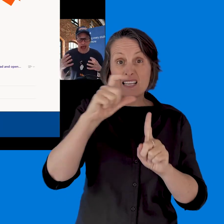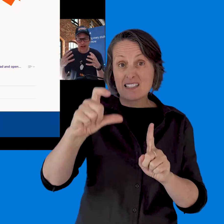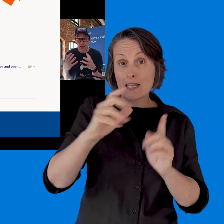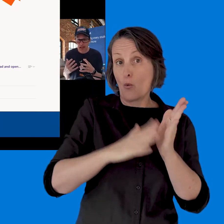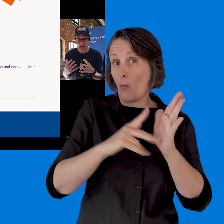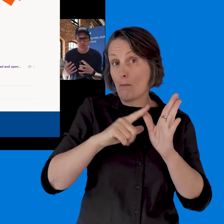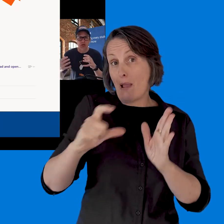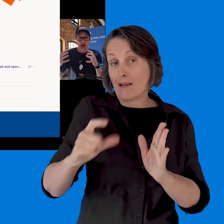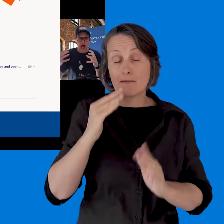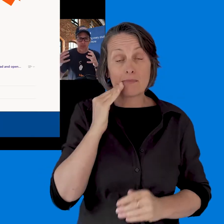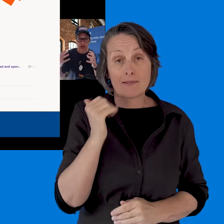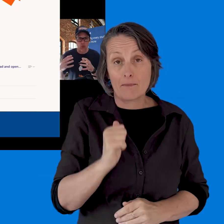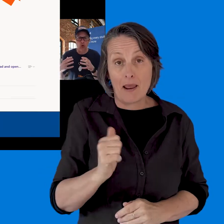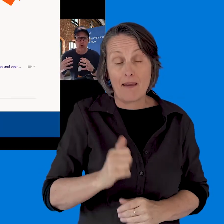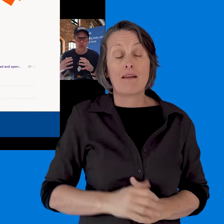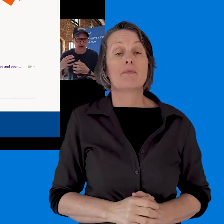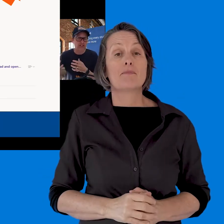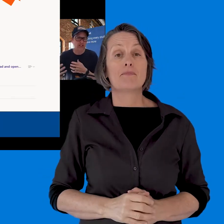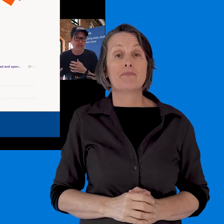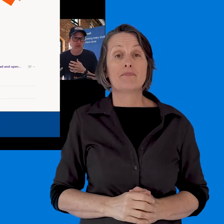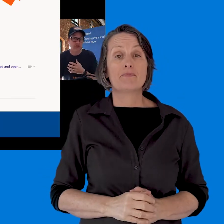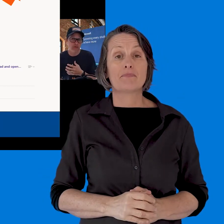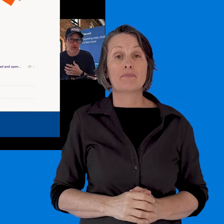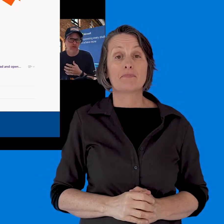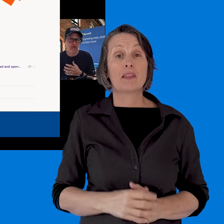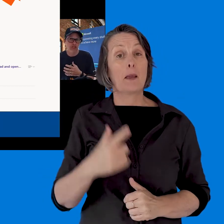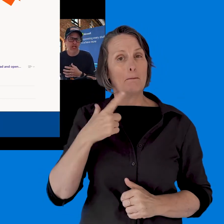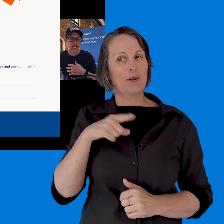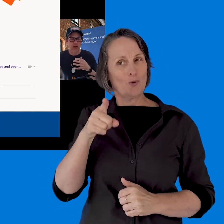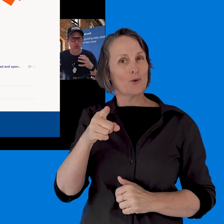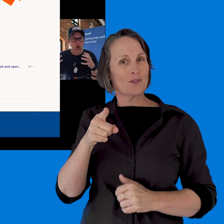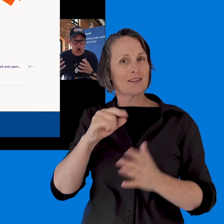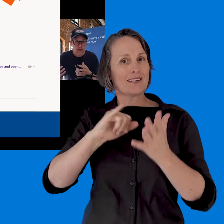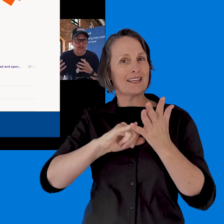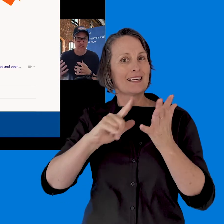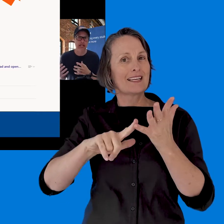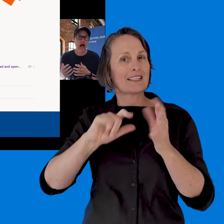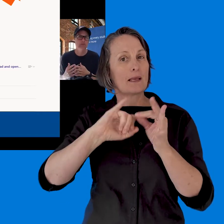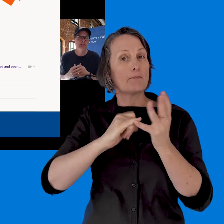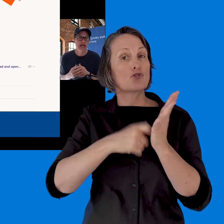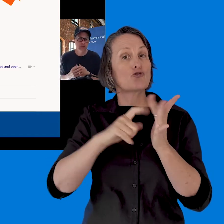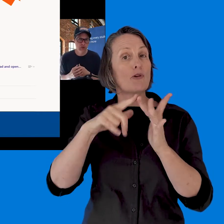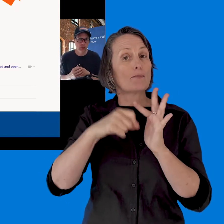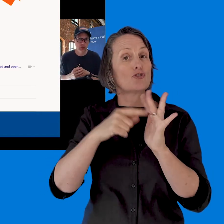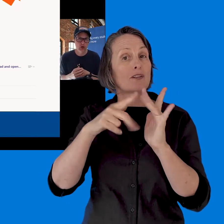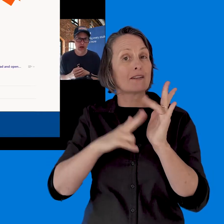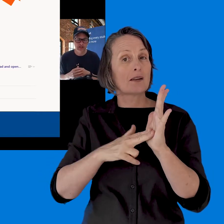And then because it's a subscription version, it will constantly update for you, alright?